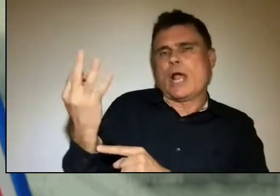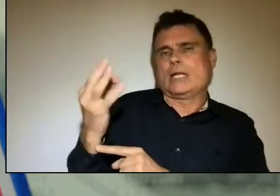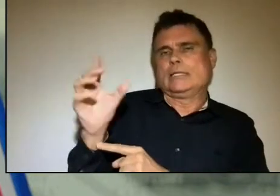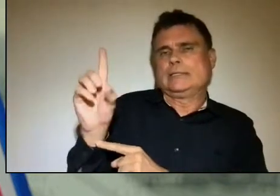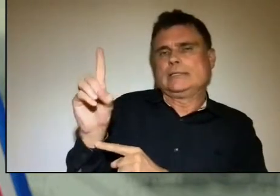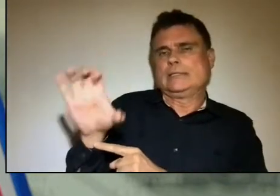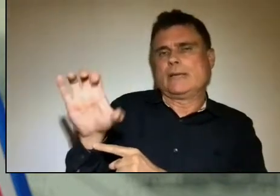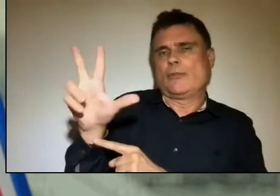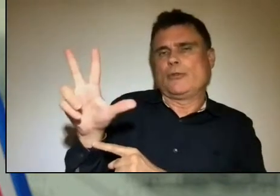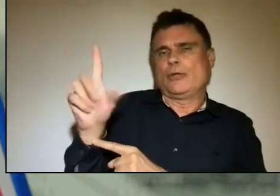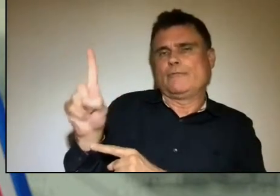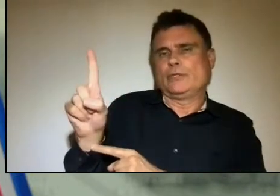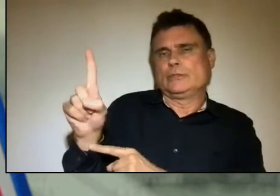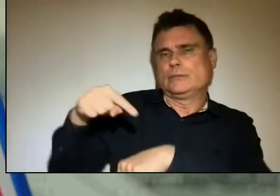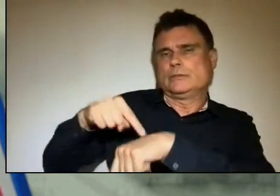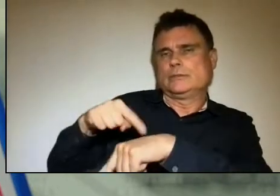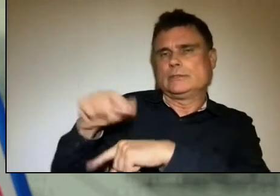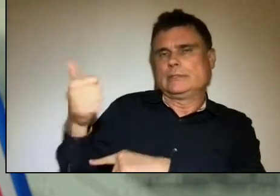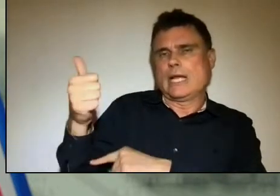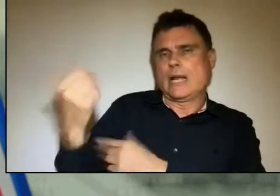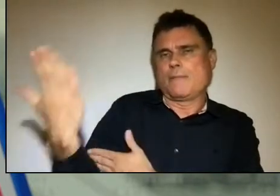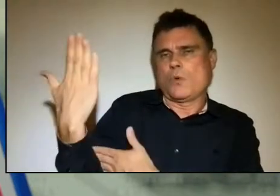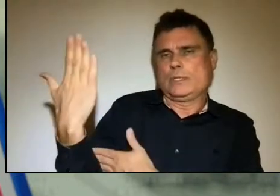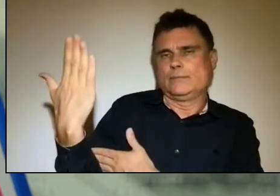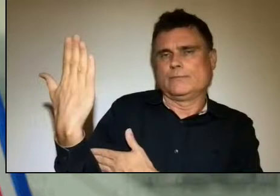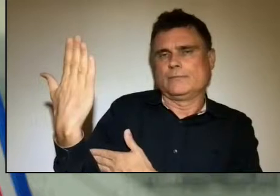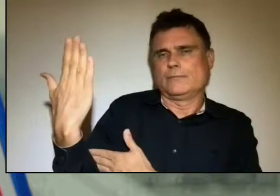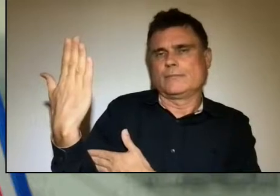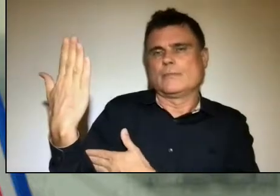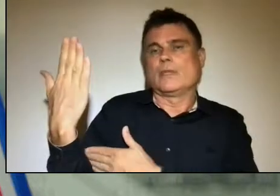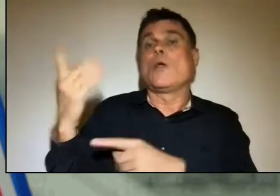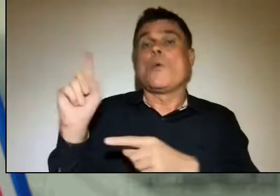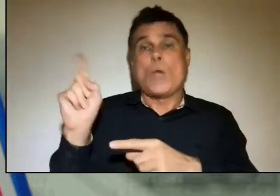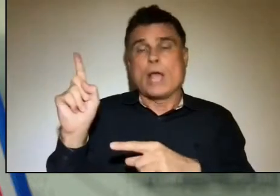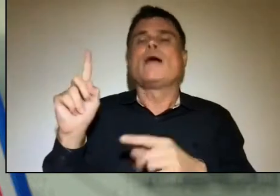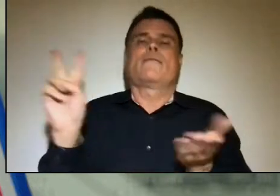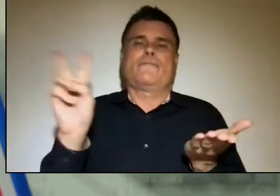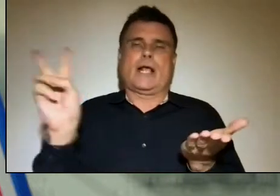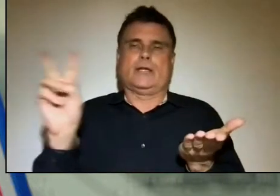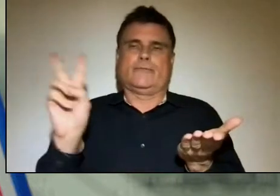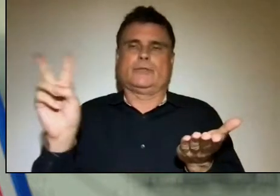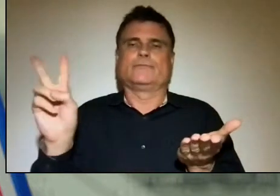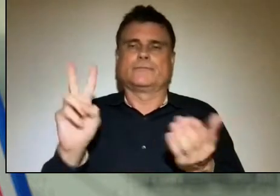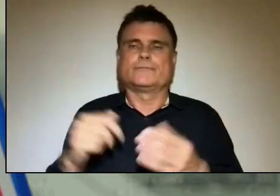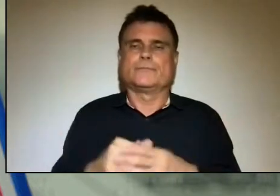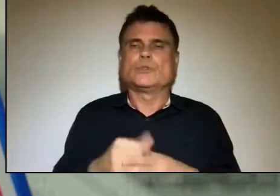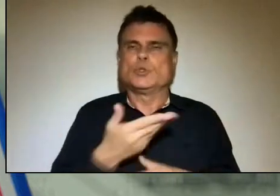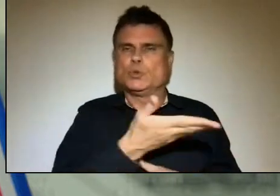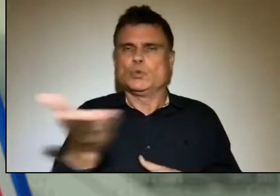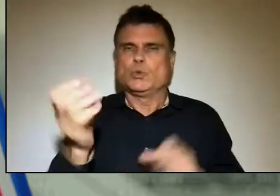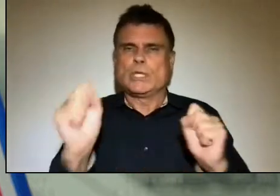Year's Eve on Friday, December the 31st, at 10:00 a.m. from here in Vancouver.